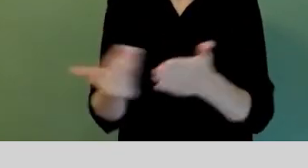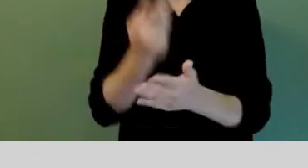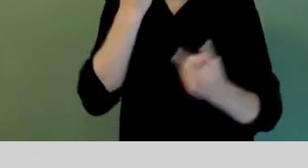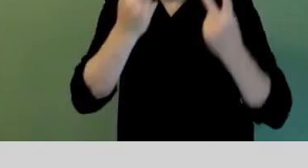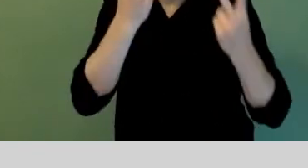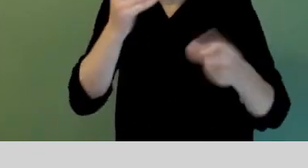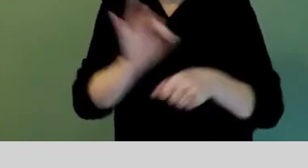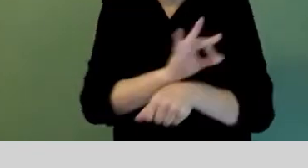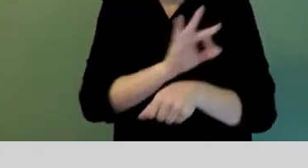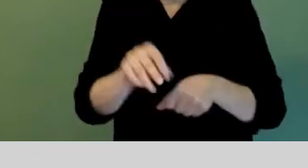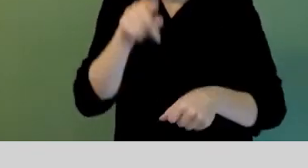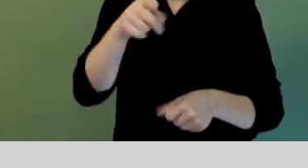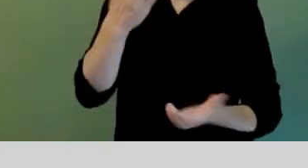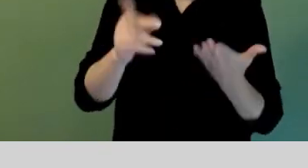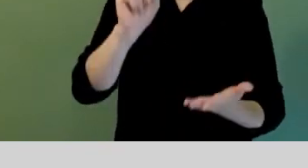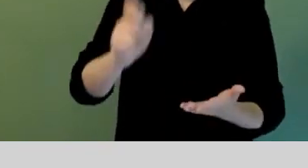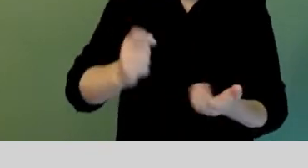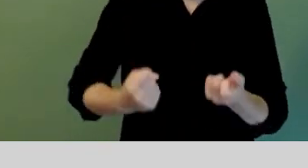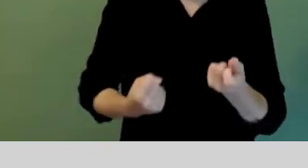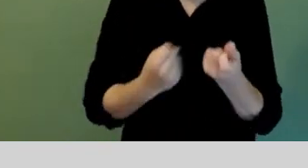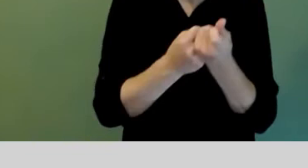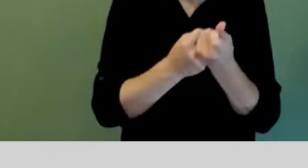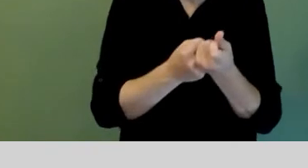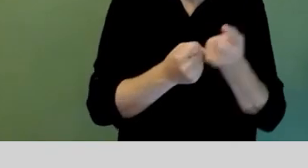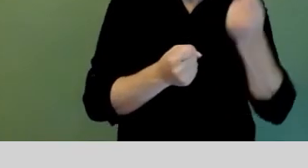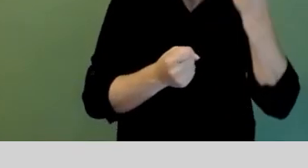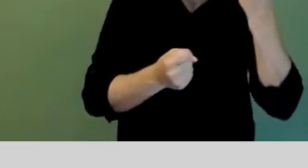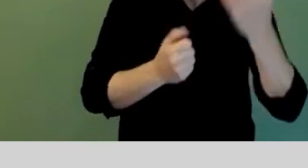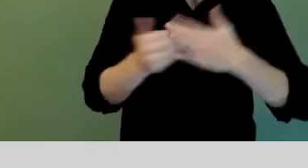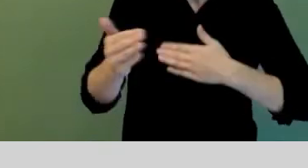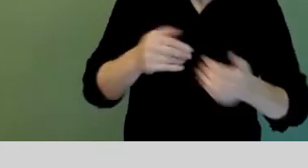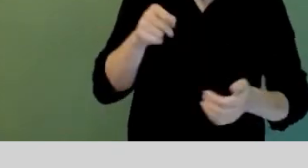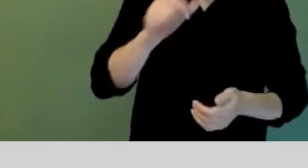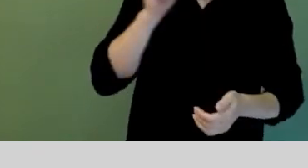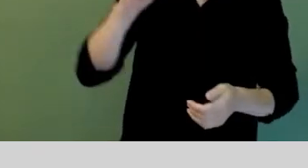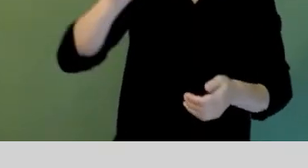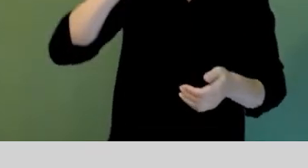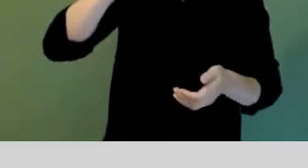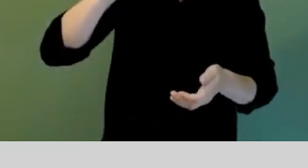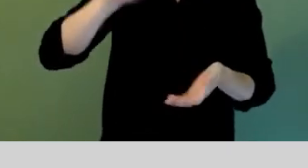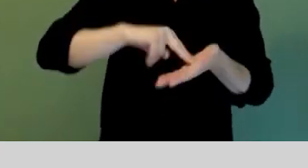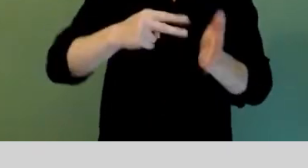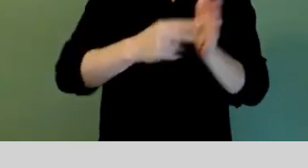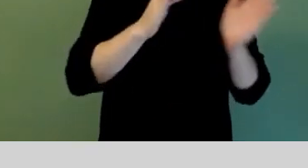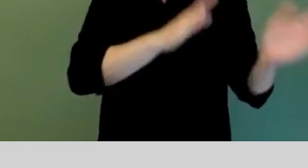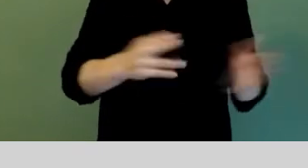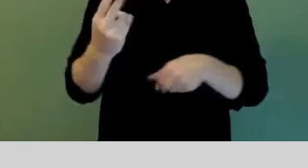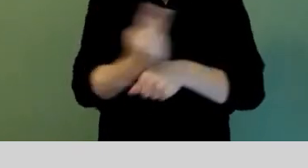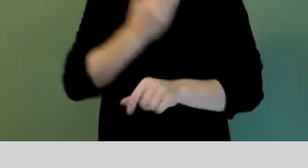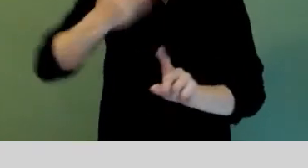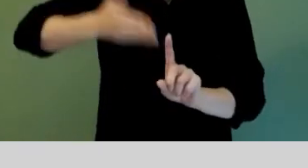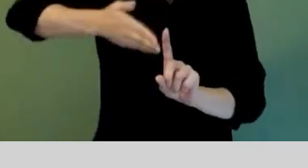even though you own the intended it as a one-off. The alternative is to put the throwaway function